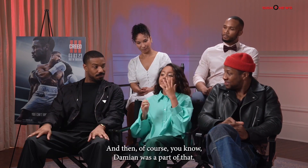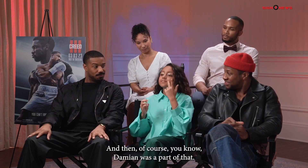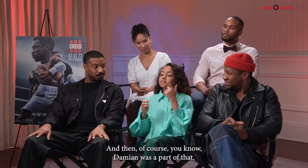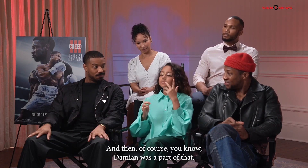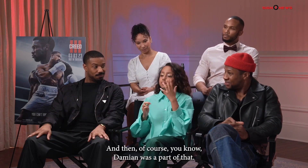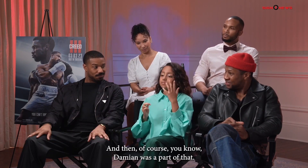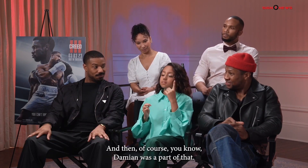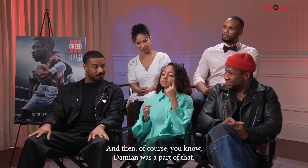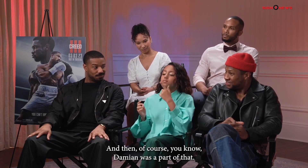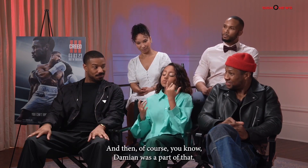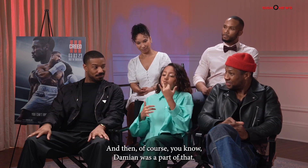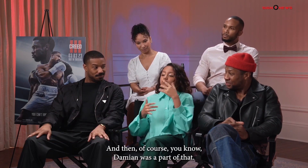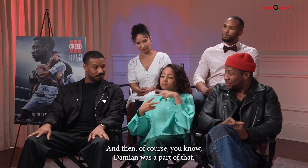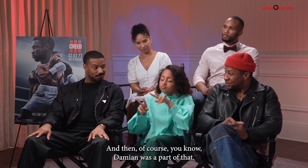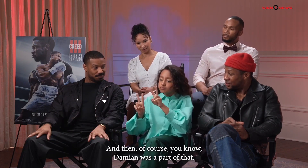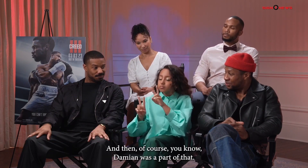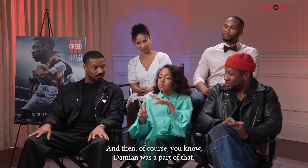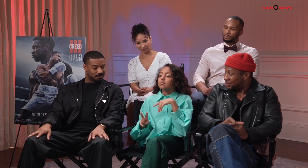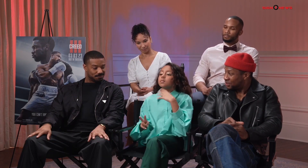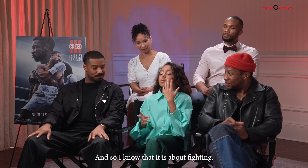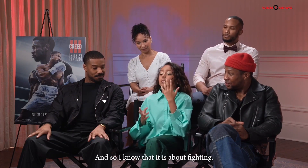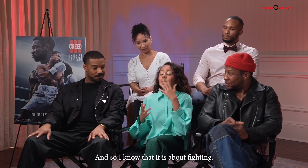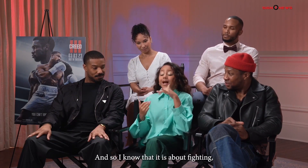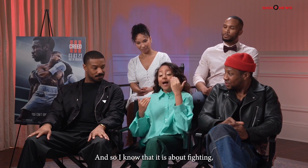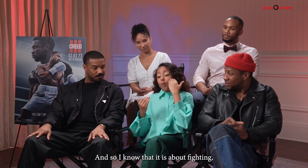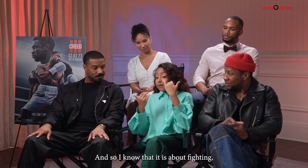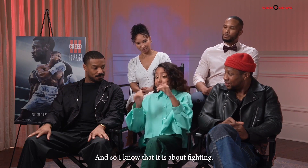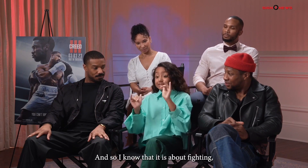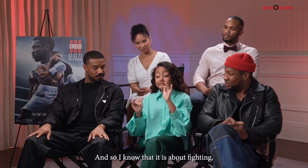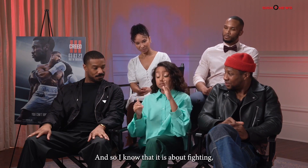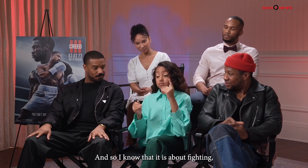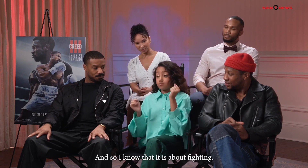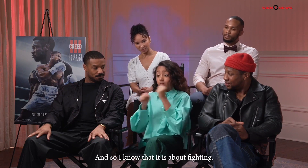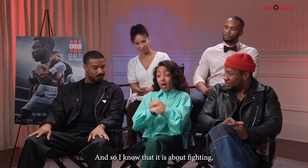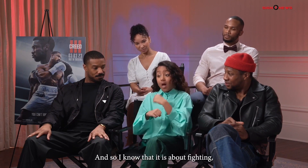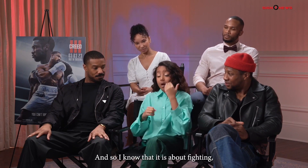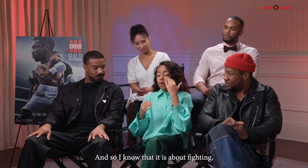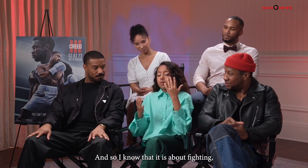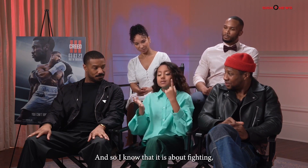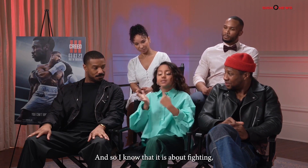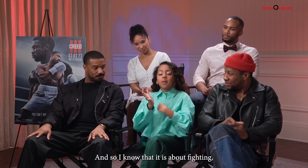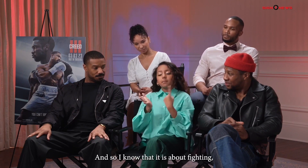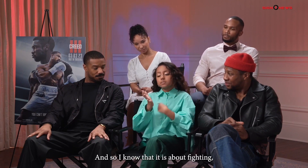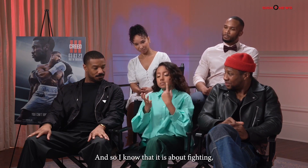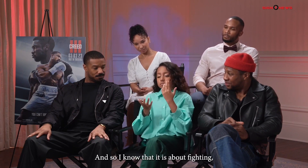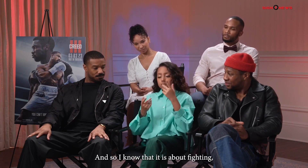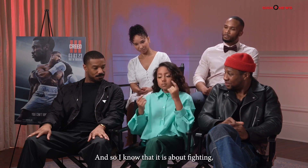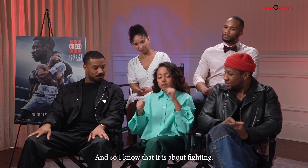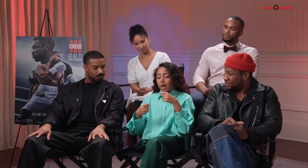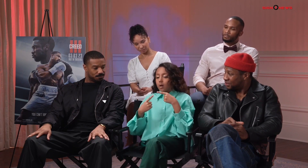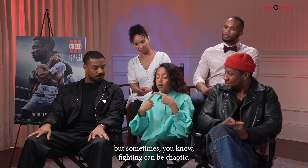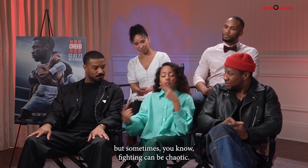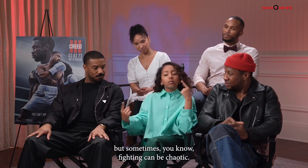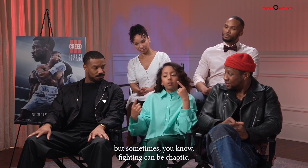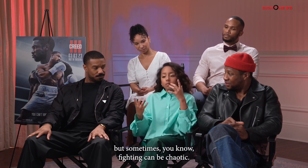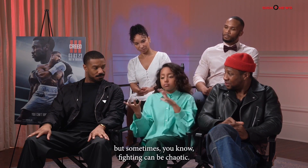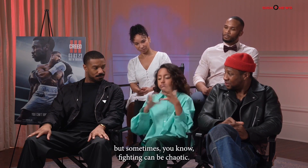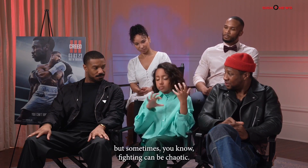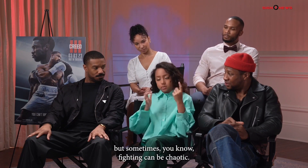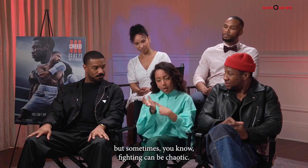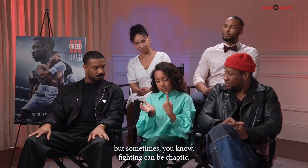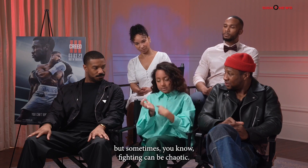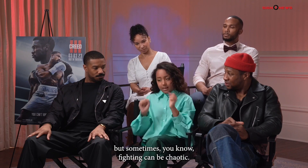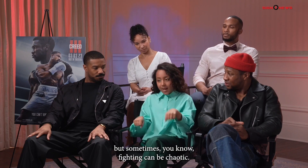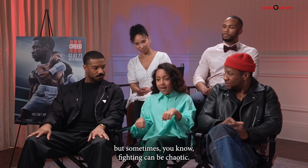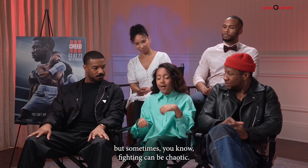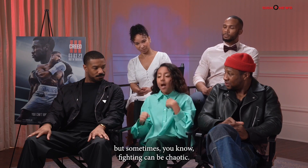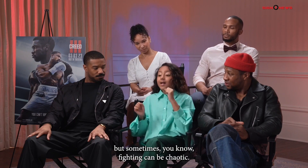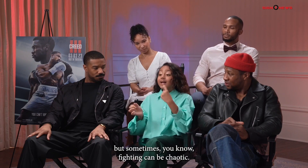deputies were serving a warrant at a residence for this woman she is a fugitive named Tina